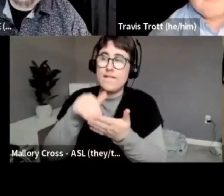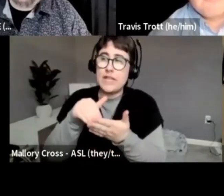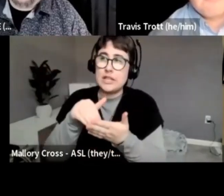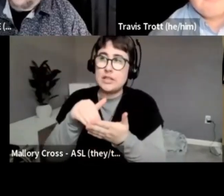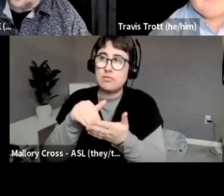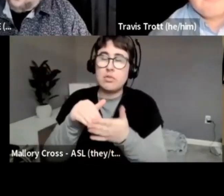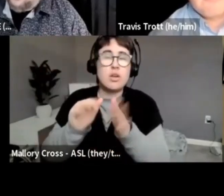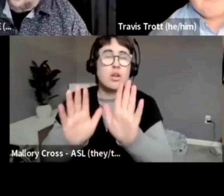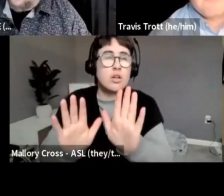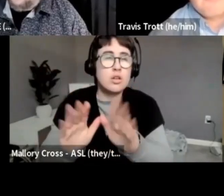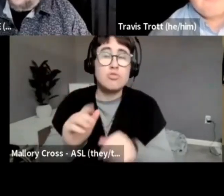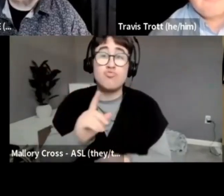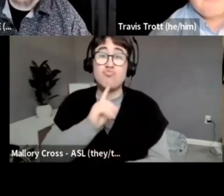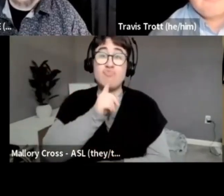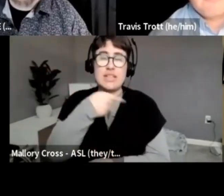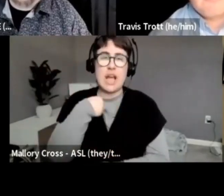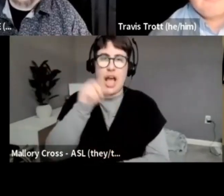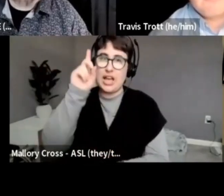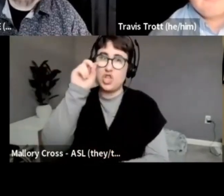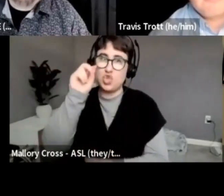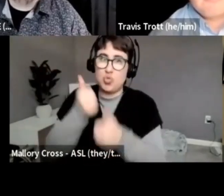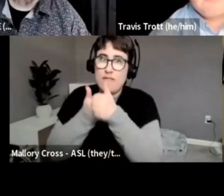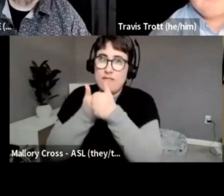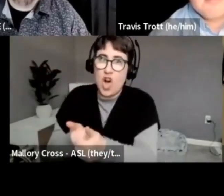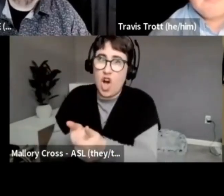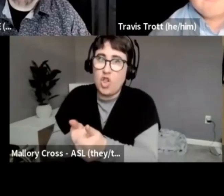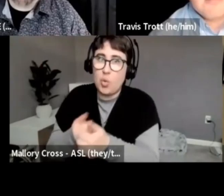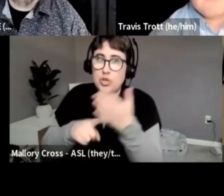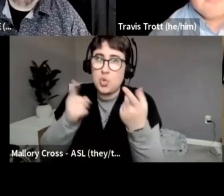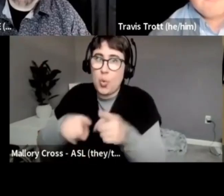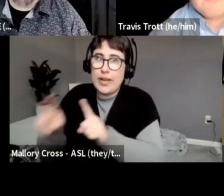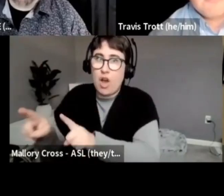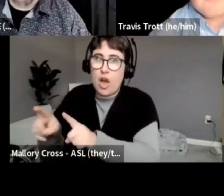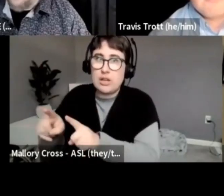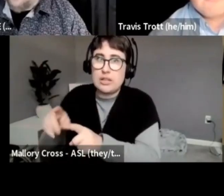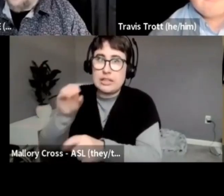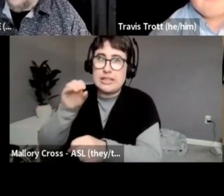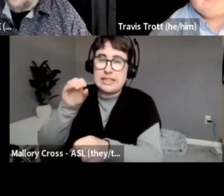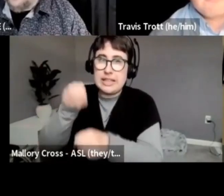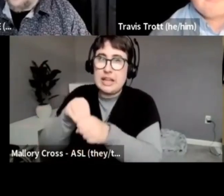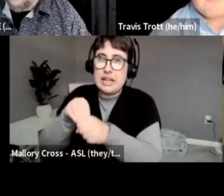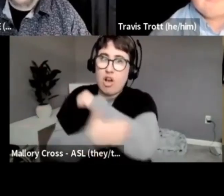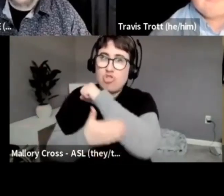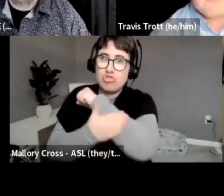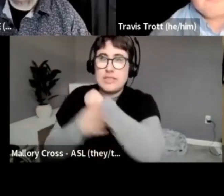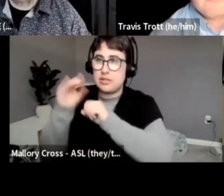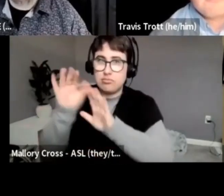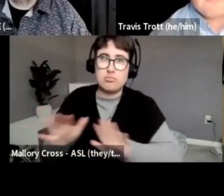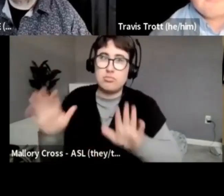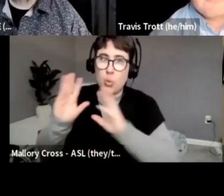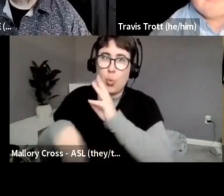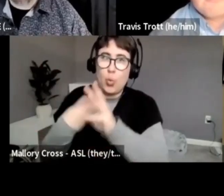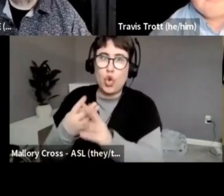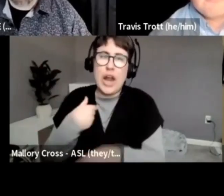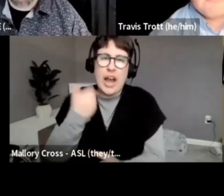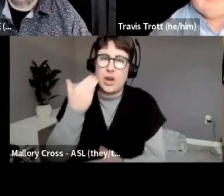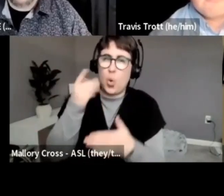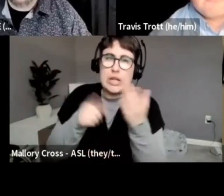I mean obviously I follow this stuff really closely and I know like what's happening, but a lot of people don't.